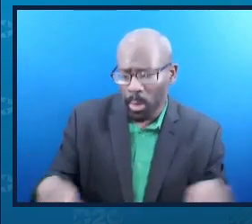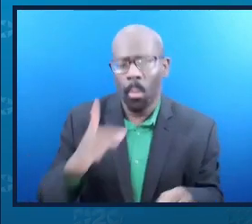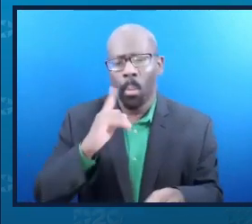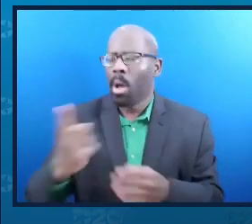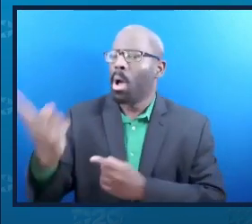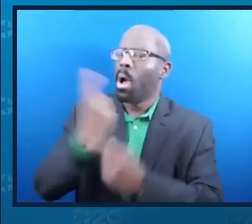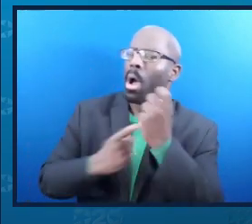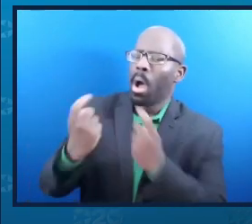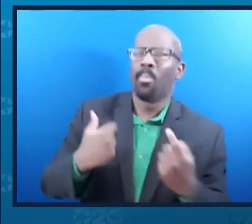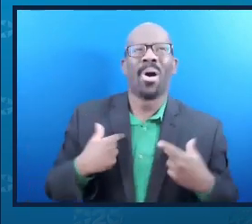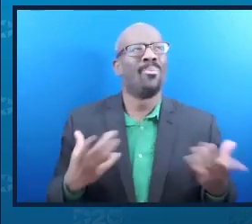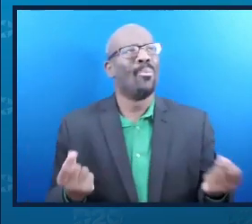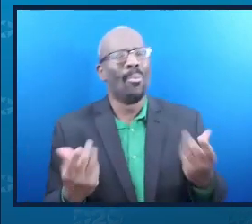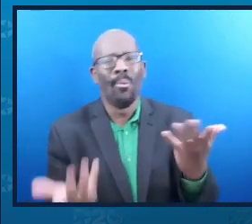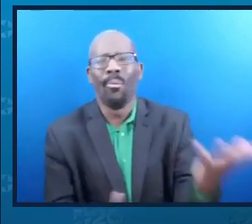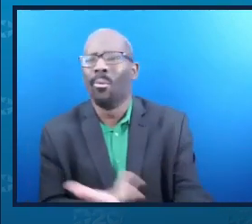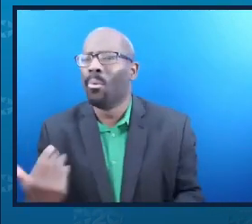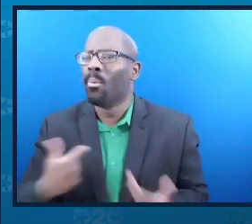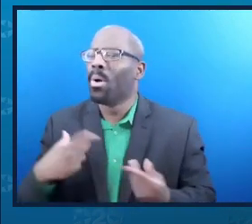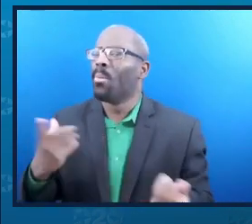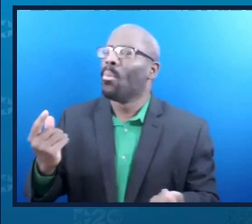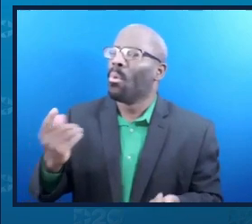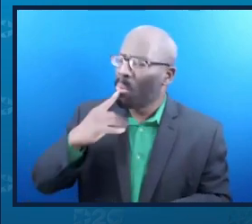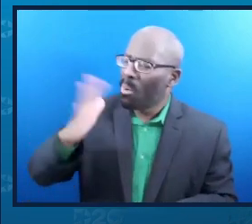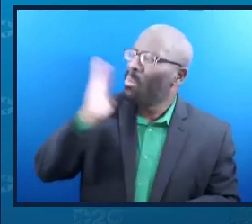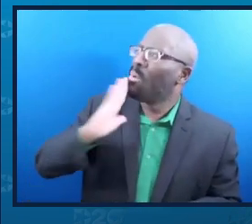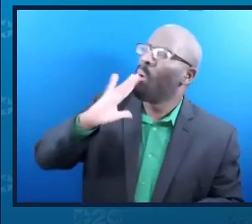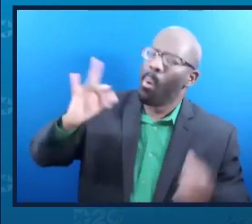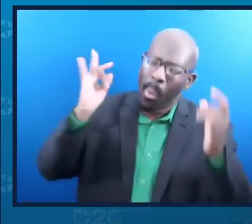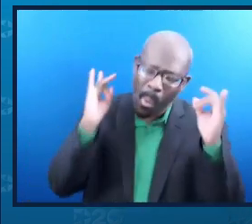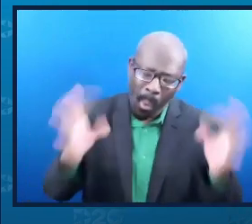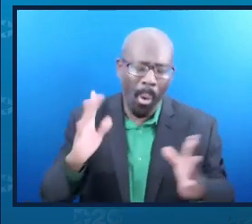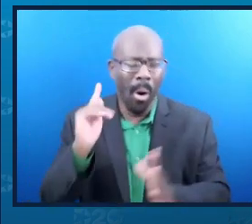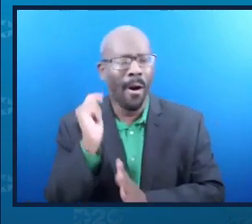CHAPTER IN OUR NATION'S HISTORY,